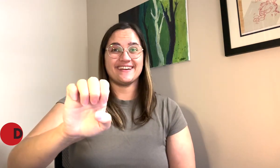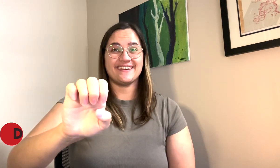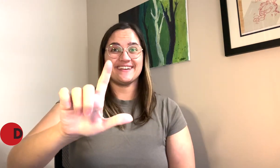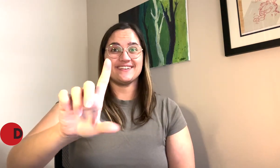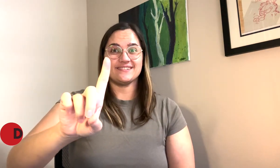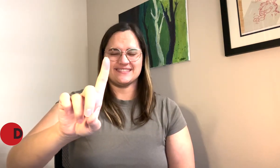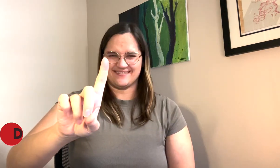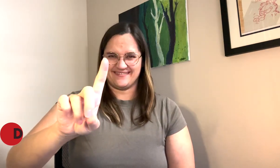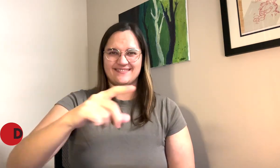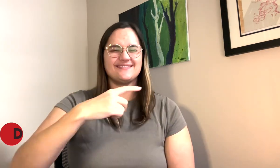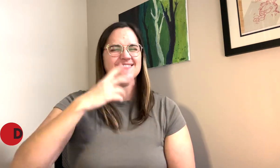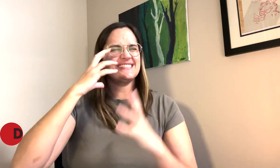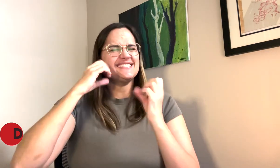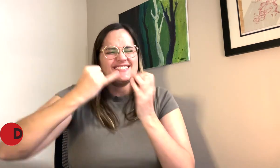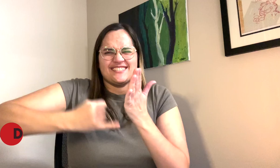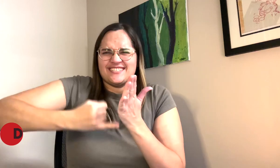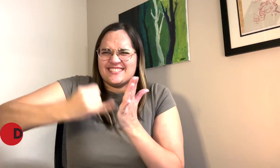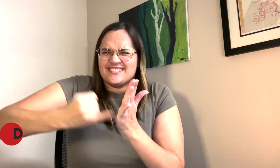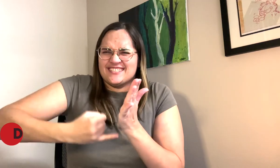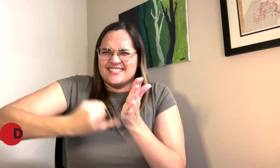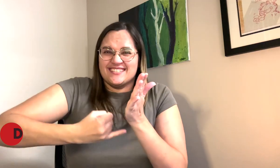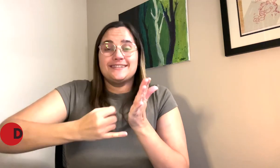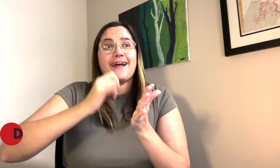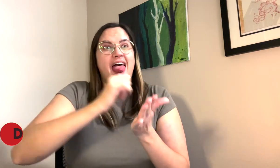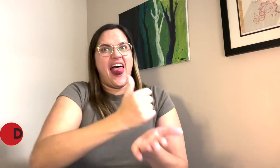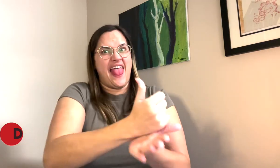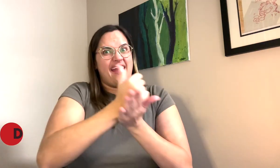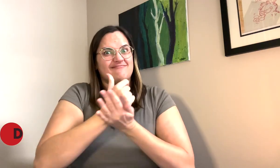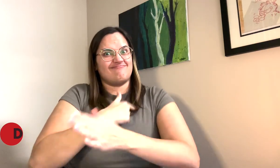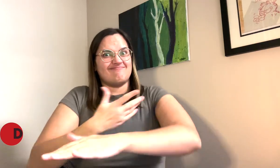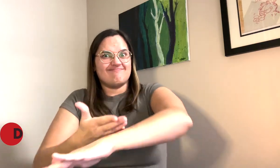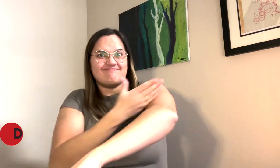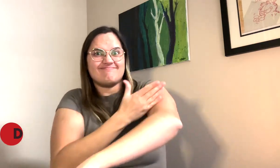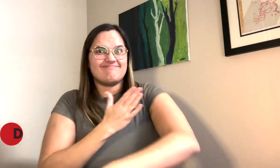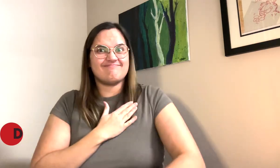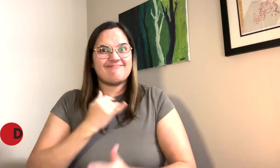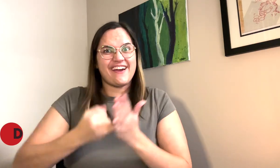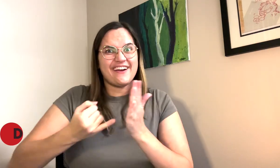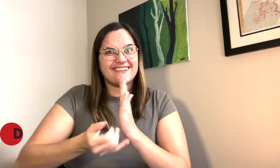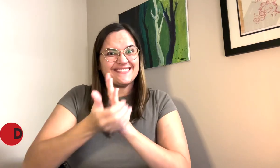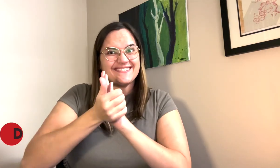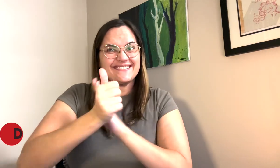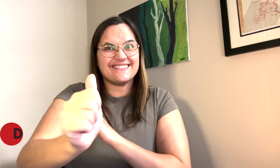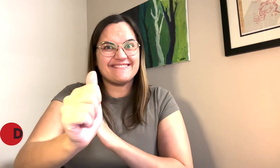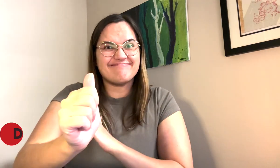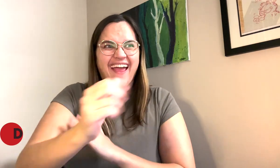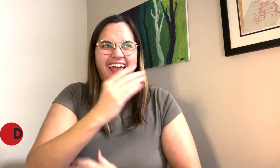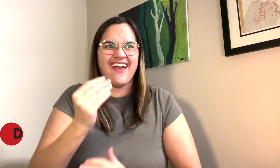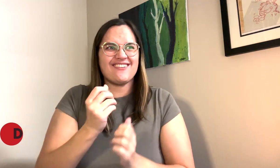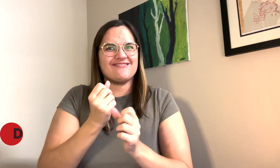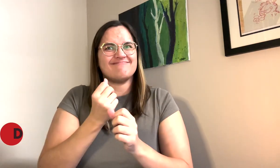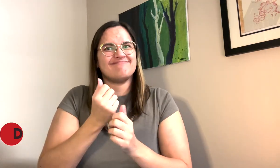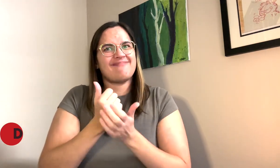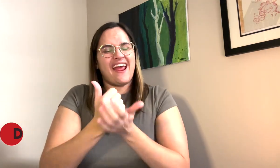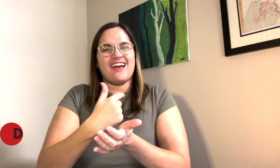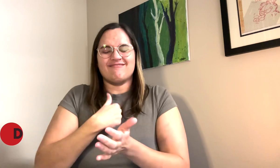Garfield. That really helped me improve my drawing and